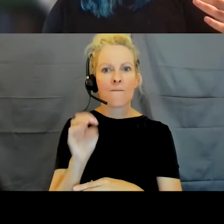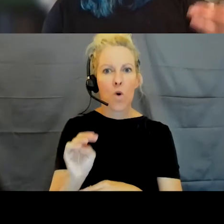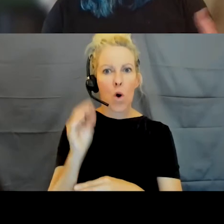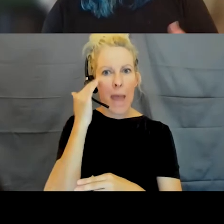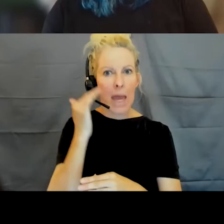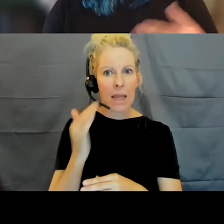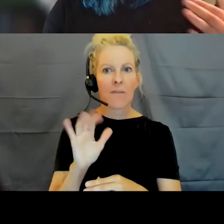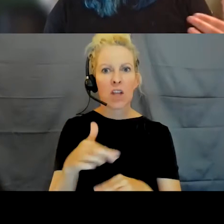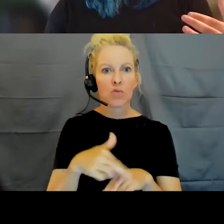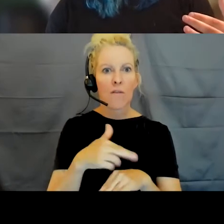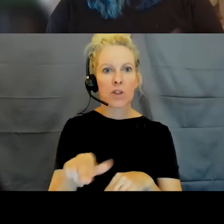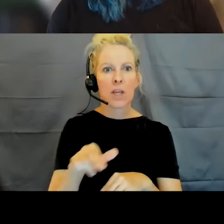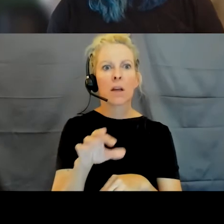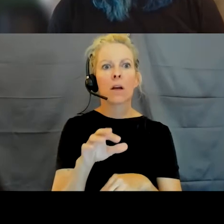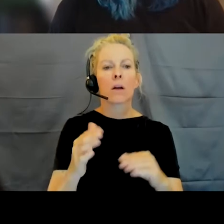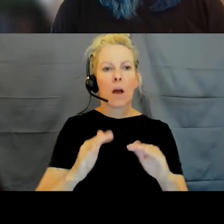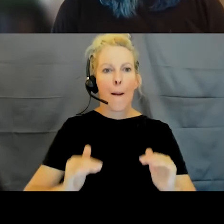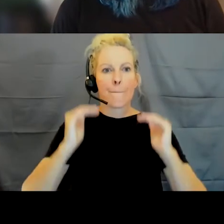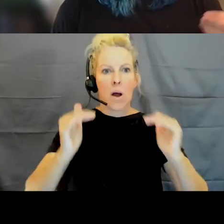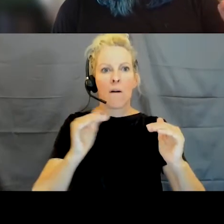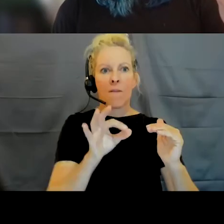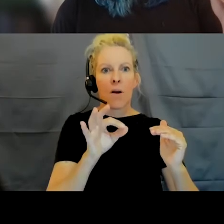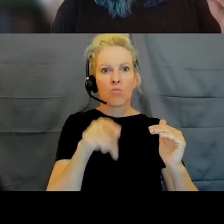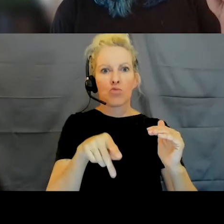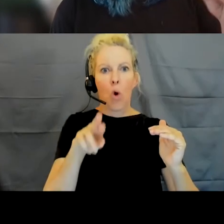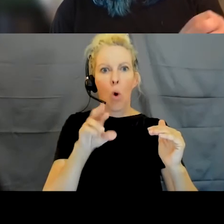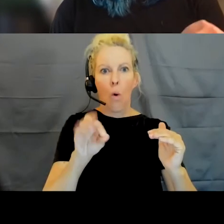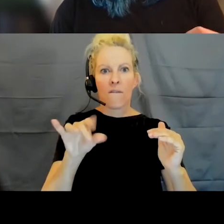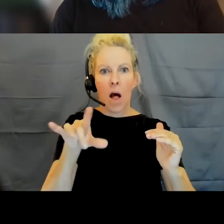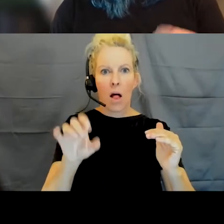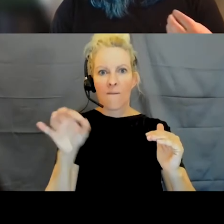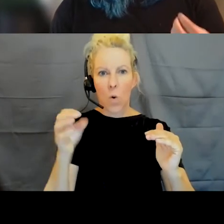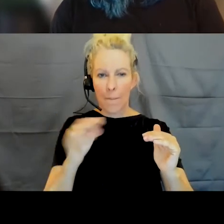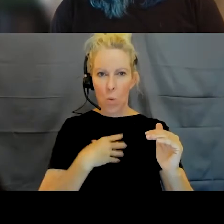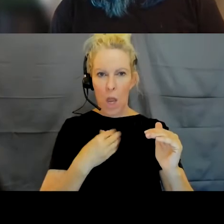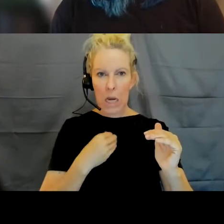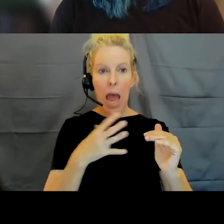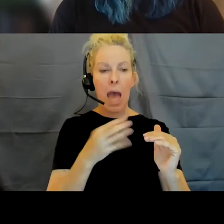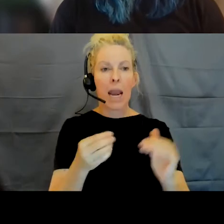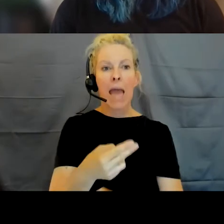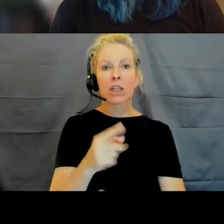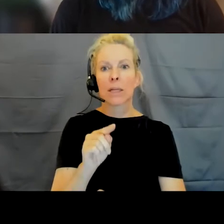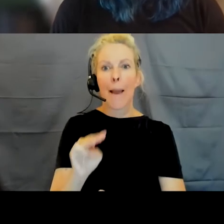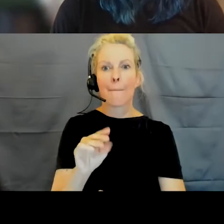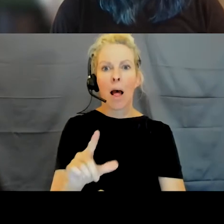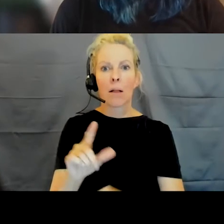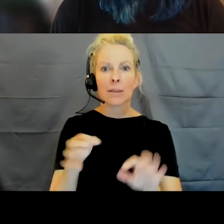level 2 about that that's his profile form. And we have HTML text of submit inside of that button.